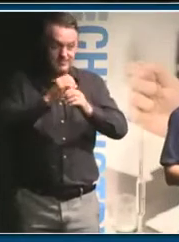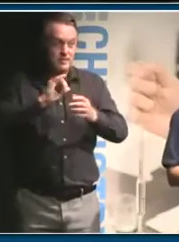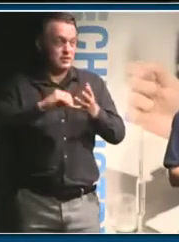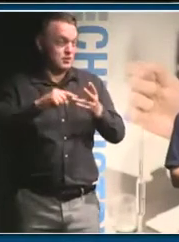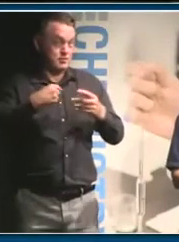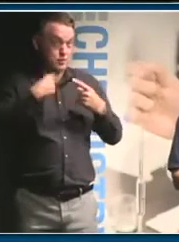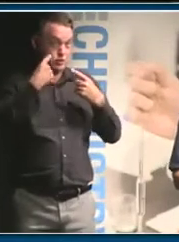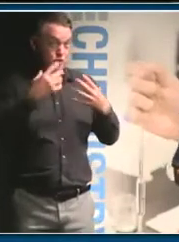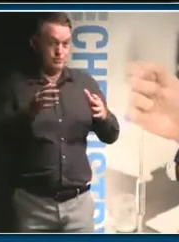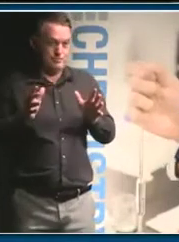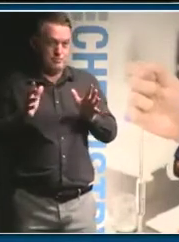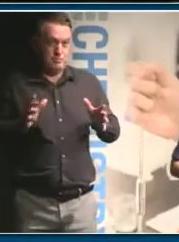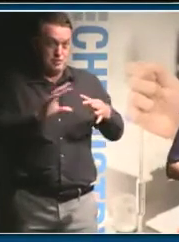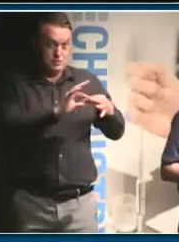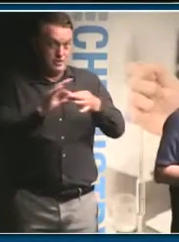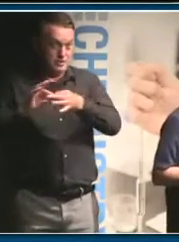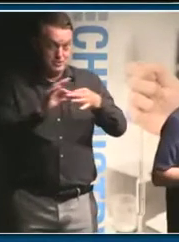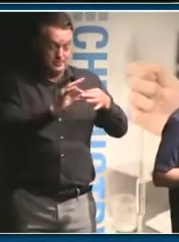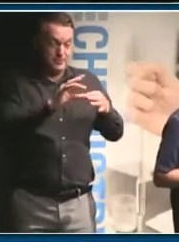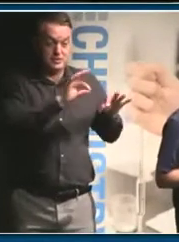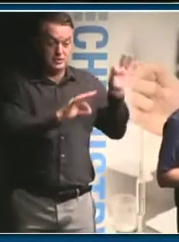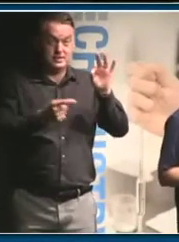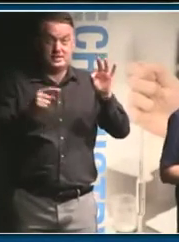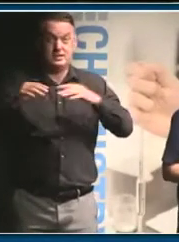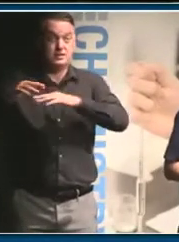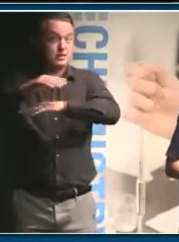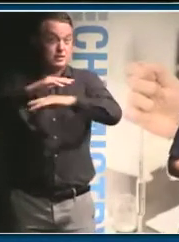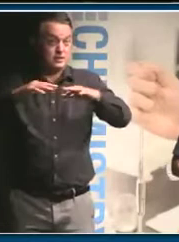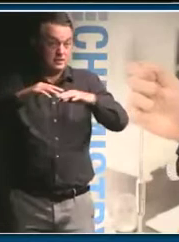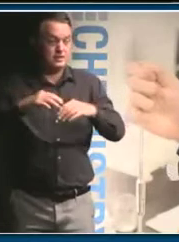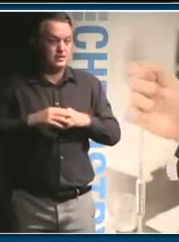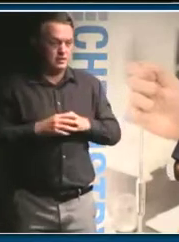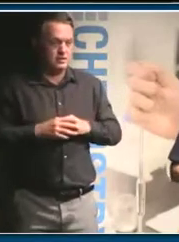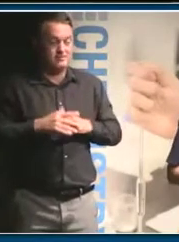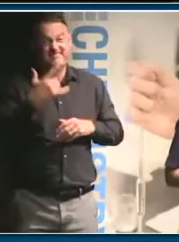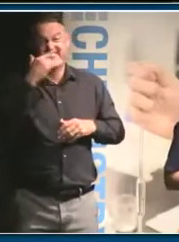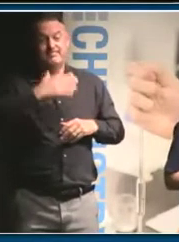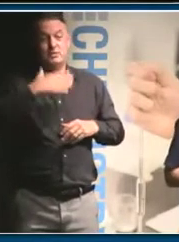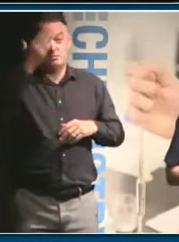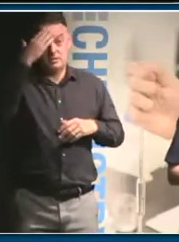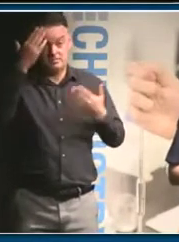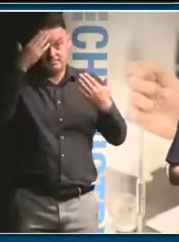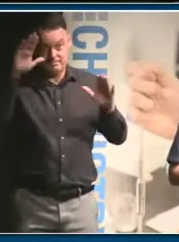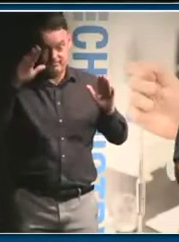weird relationship between science and society. I lost my mom to cancer back in the early 20s